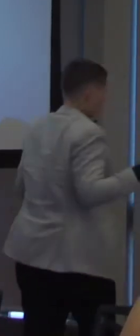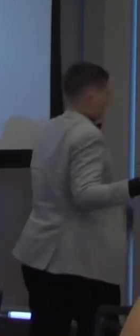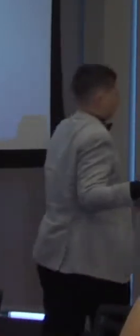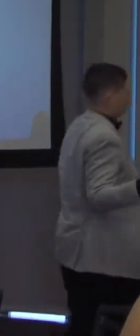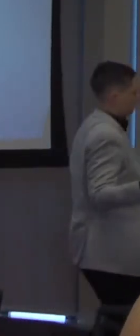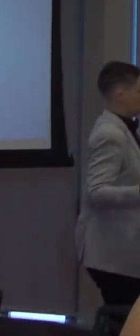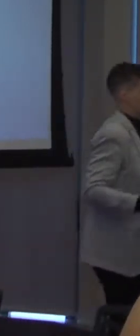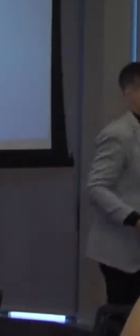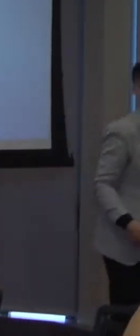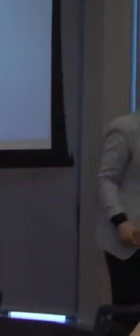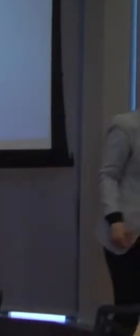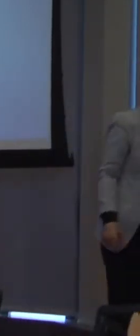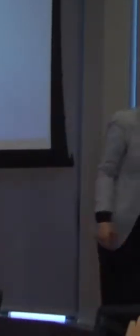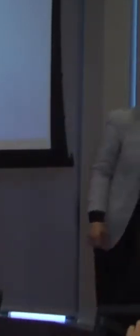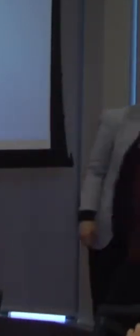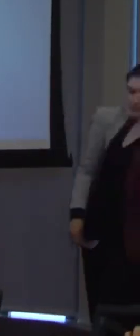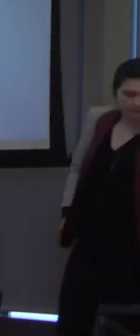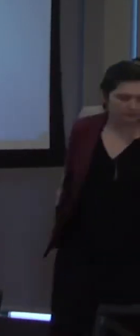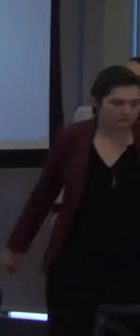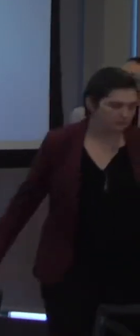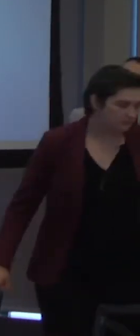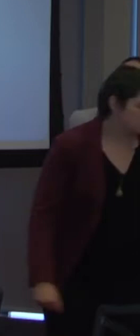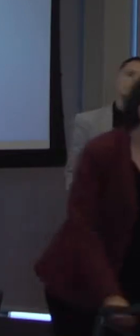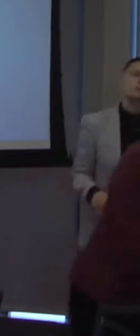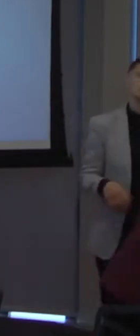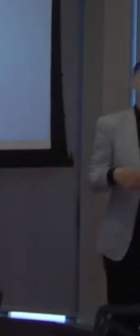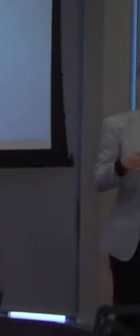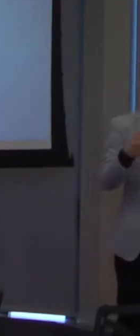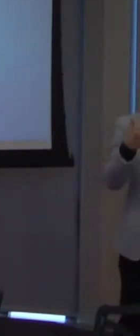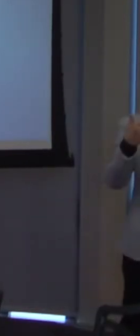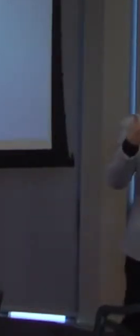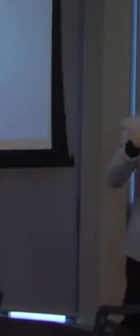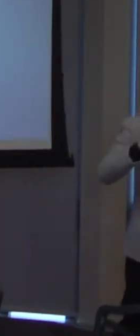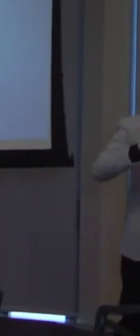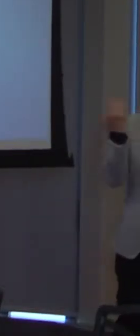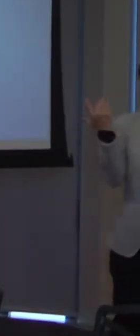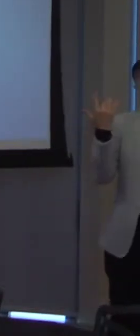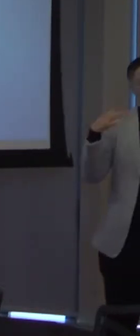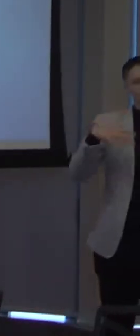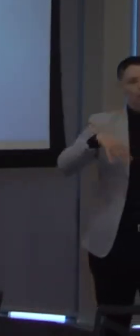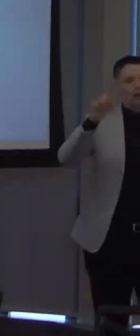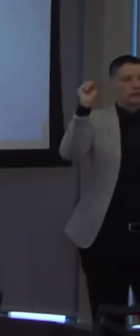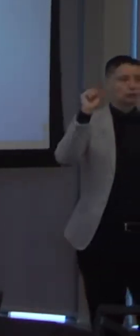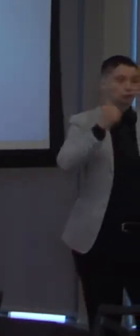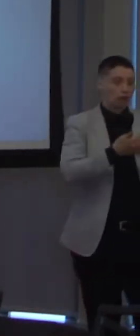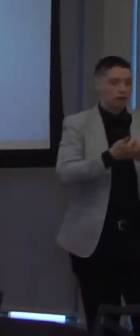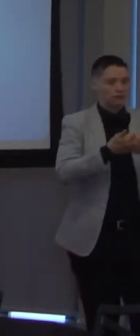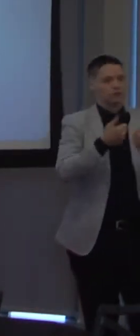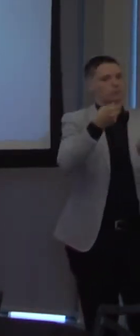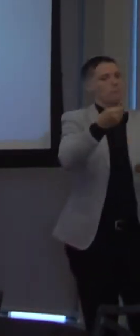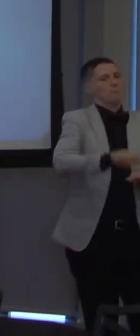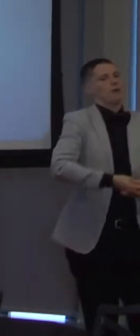So the biggest thing was finances and logistics. Money, money, money, as ABBA would sing.